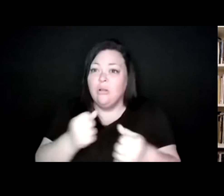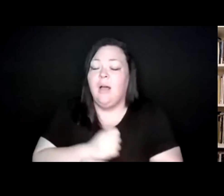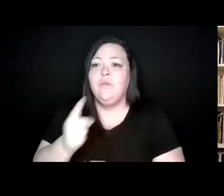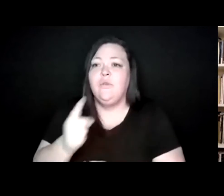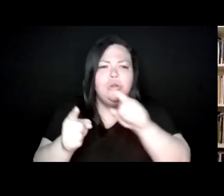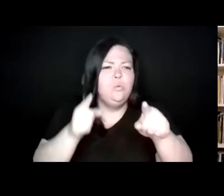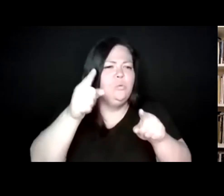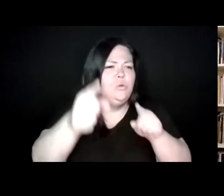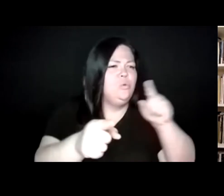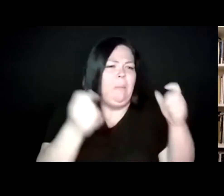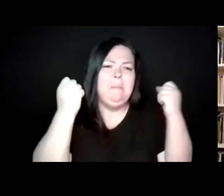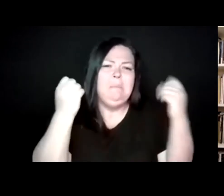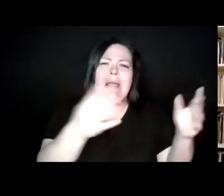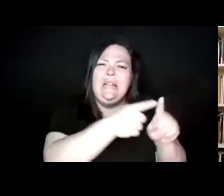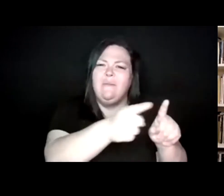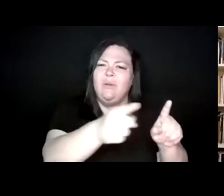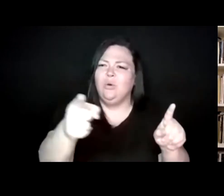the millions of you, the nobodies.